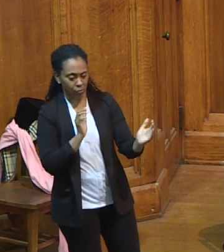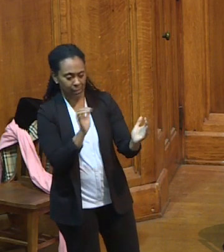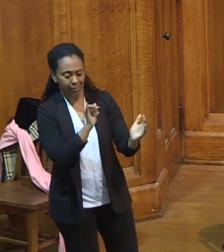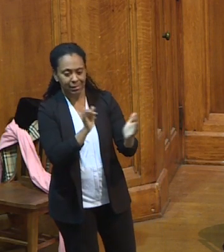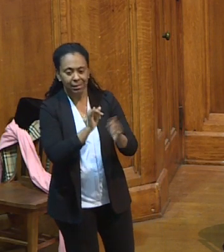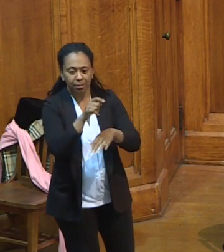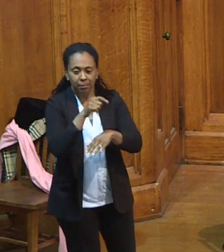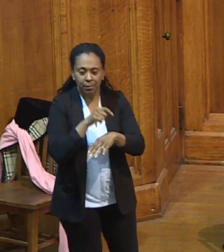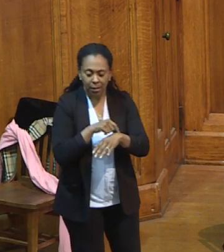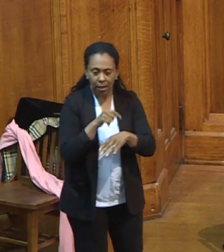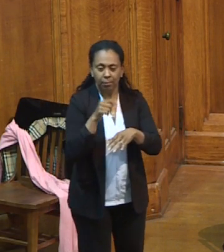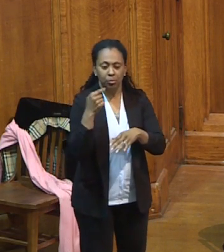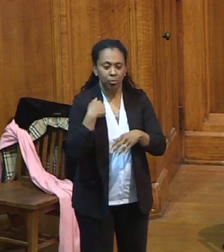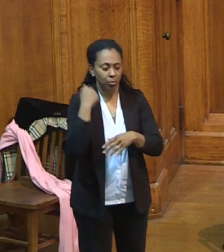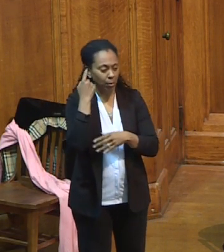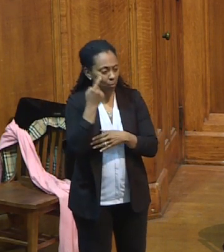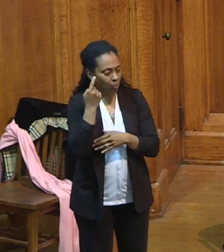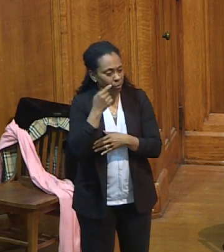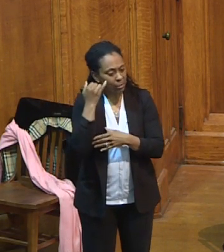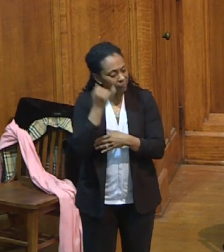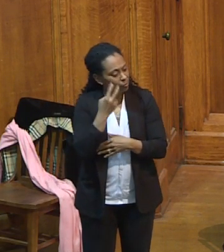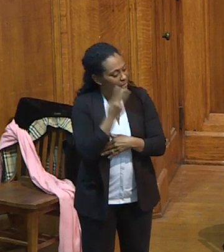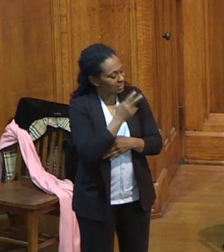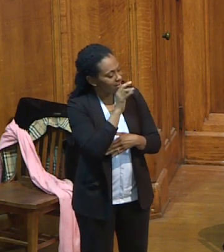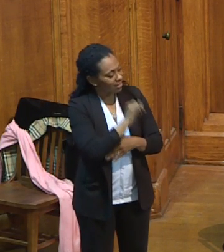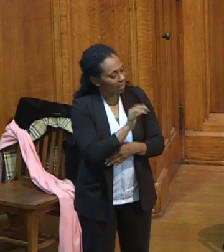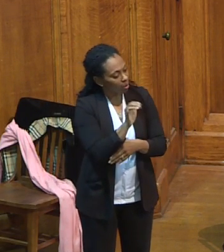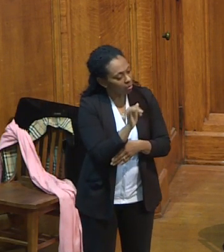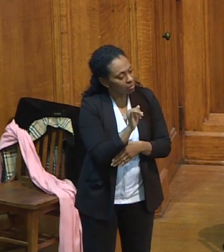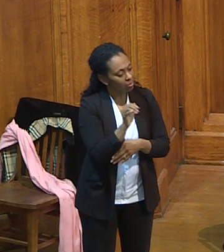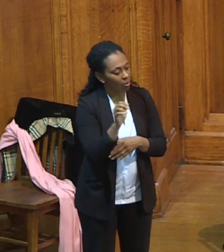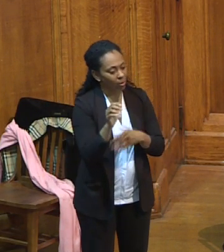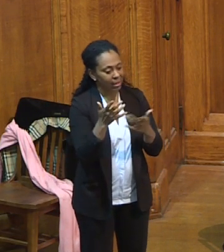So I'm wondering if you see that as a potential clue